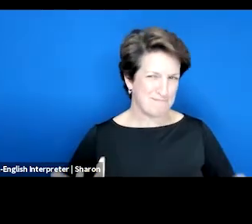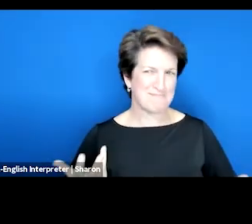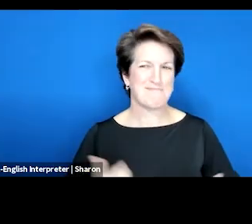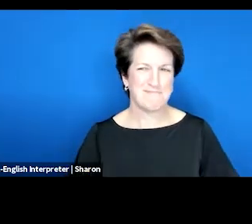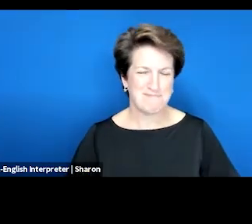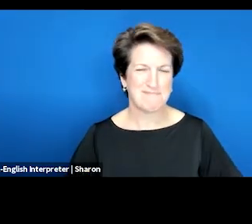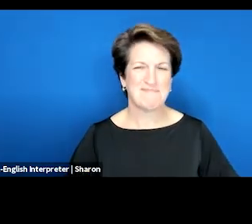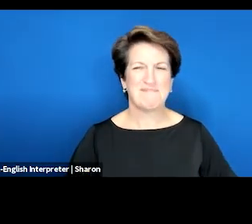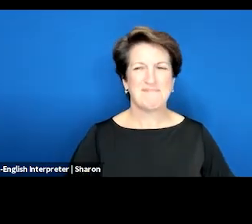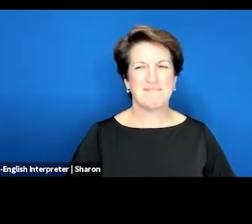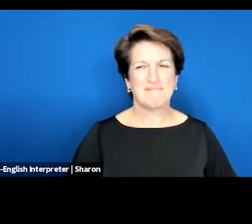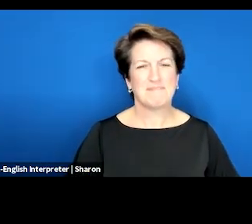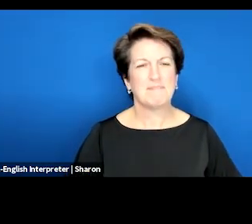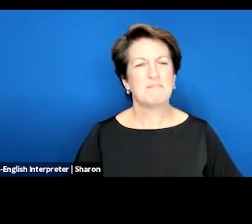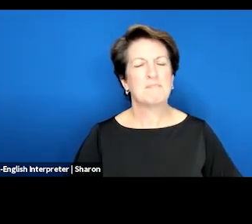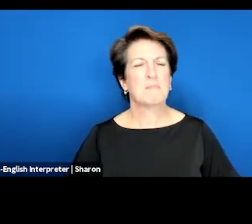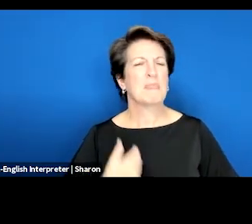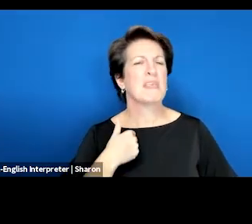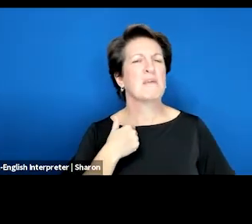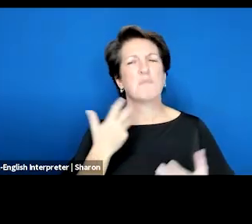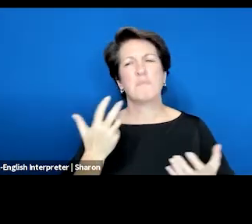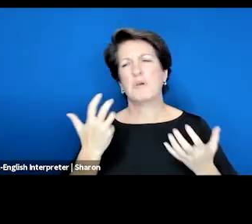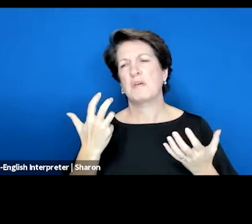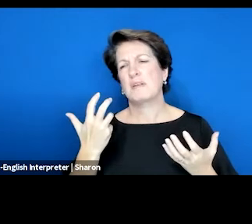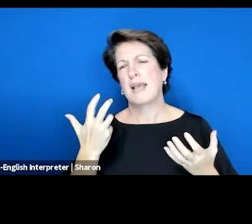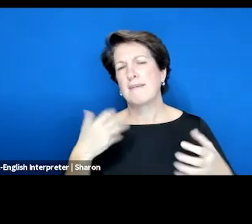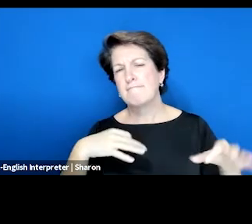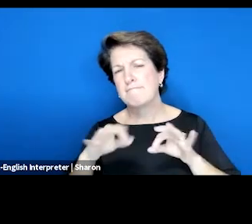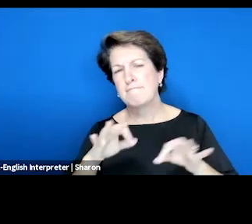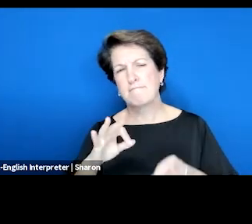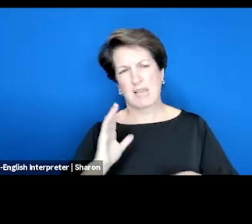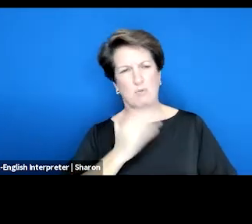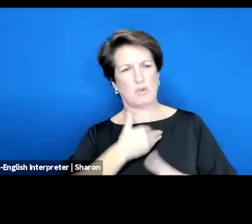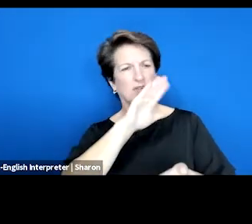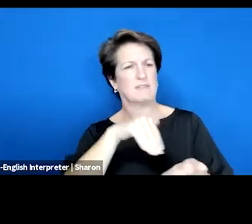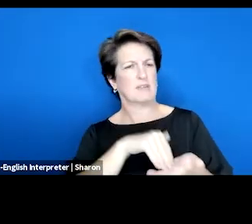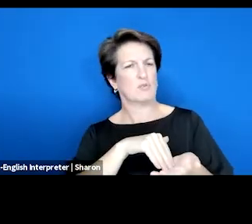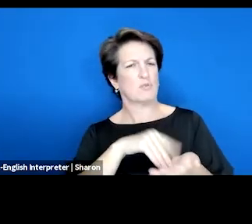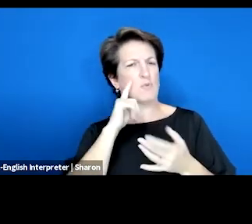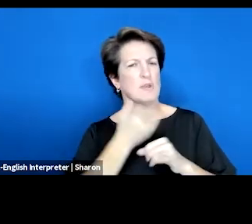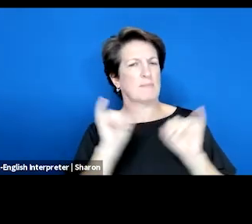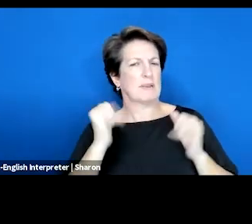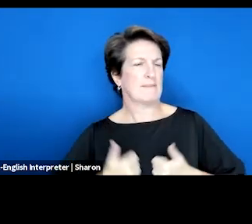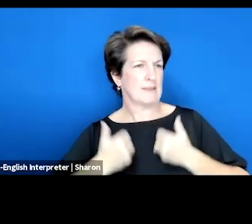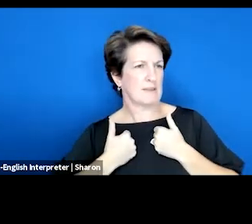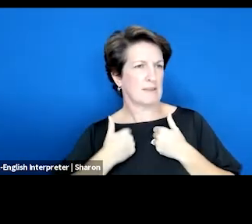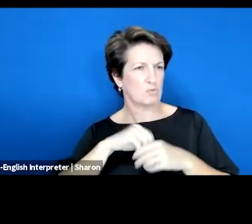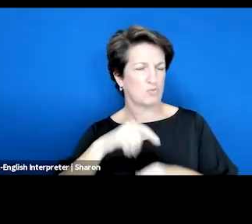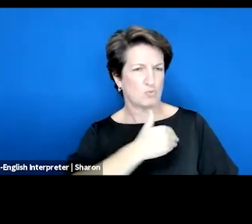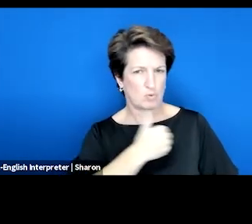director at